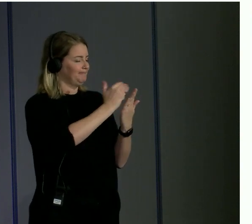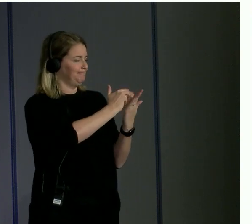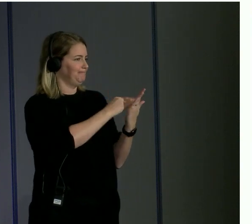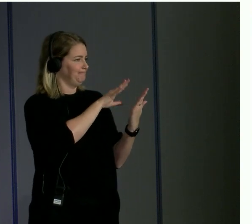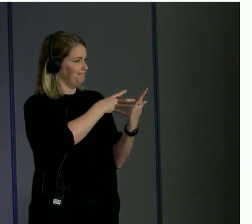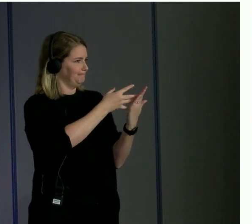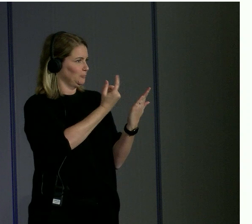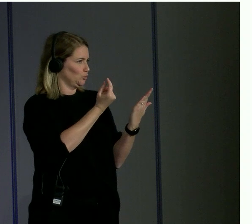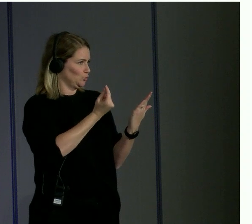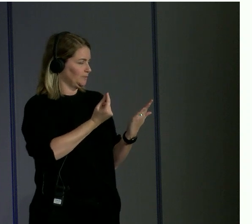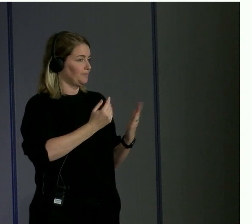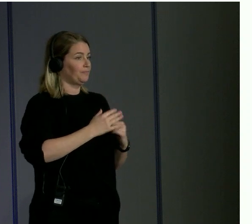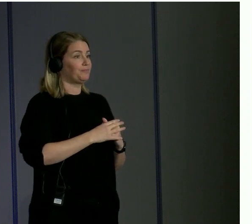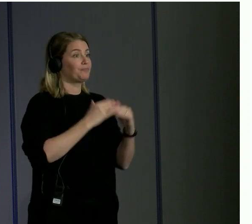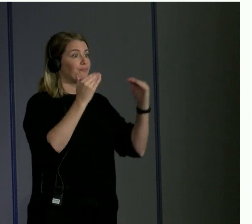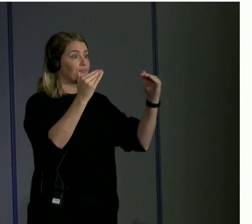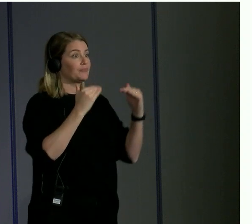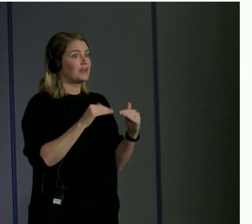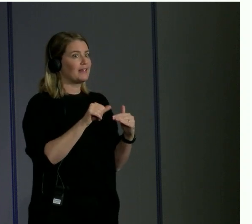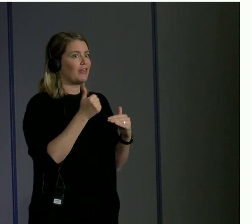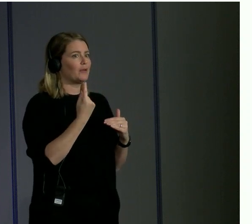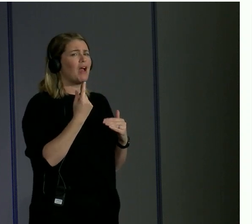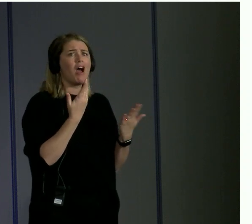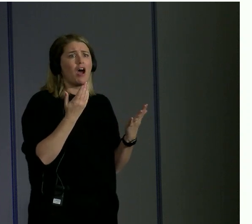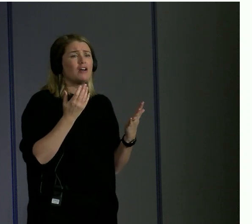one is we don't have anyone with a disability in our organization. We don't really need to